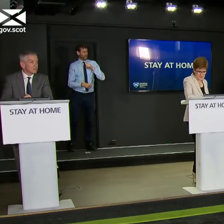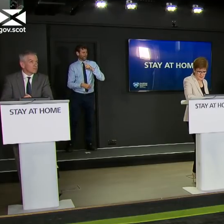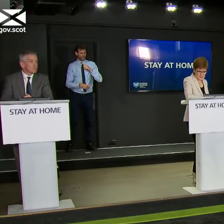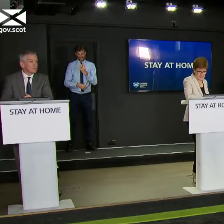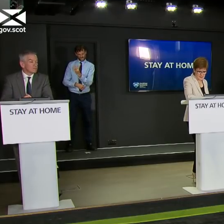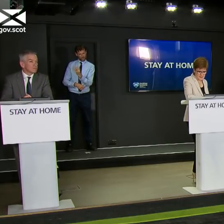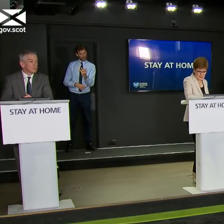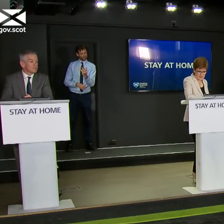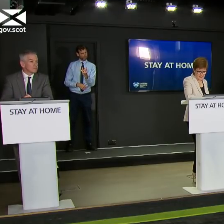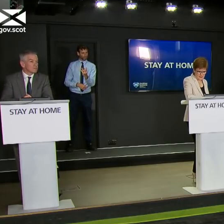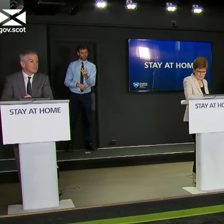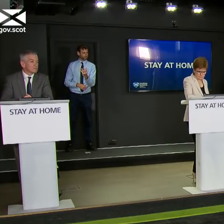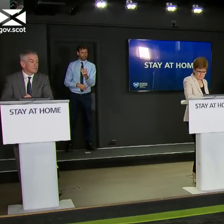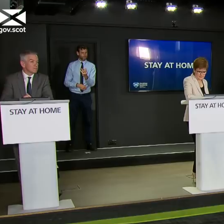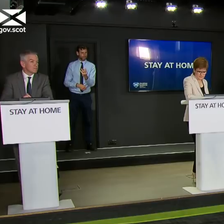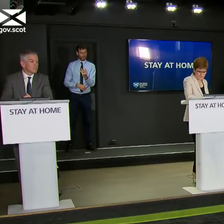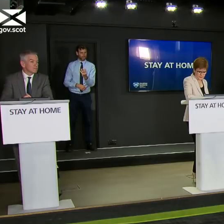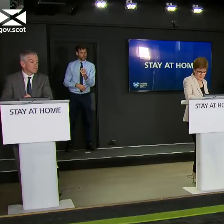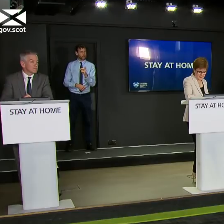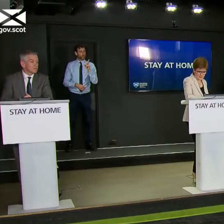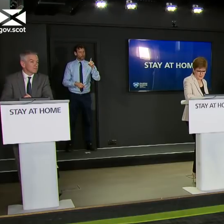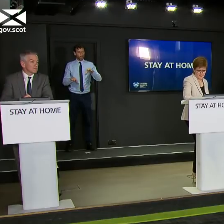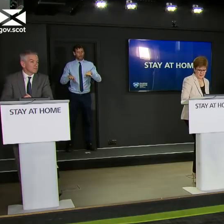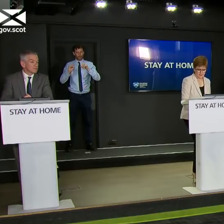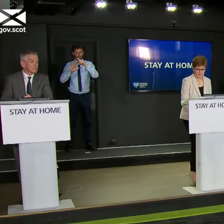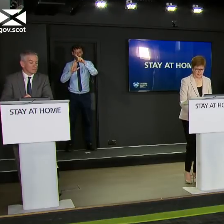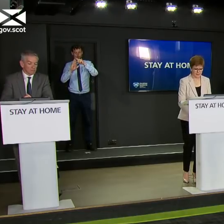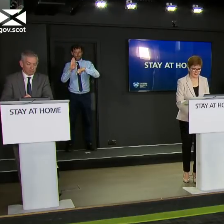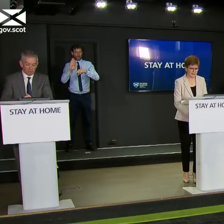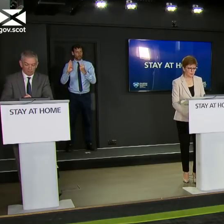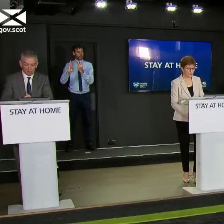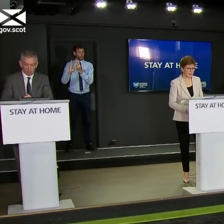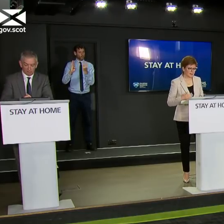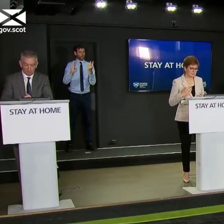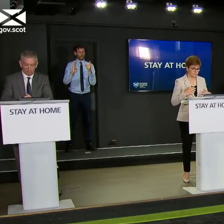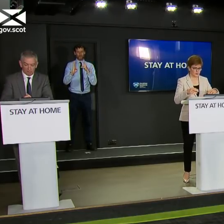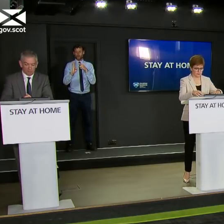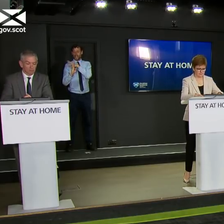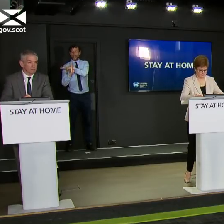data before the policy existed, except for presentational reasons? And now it is running